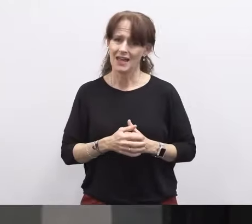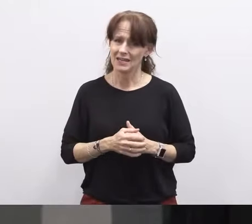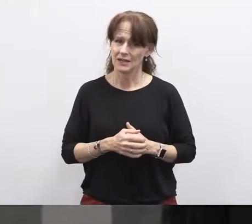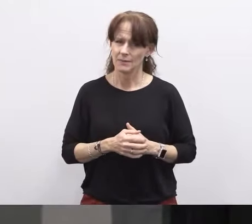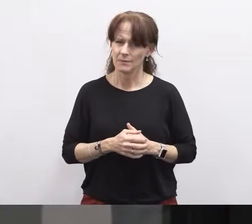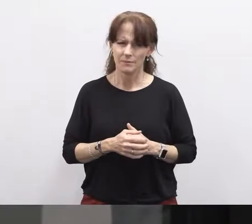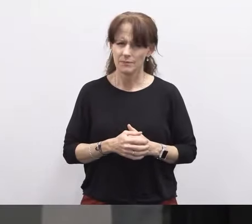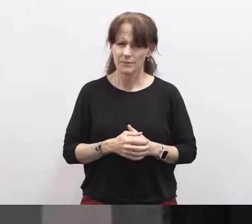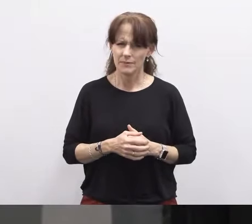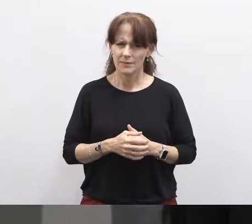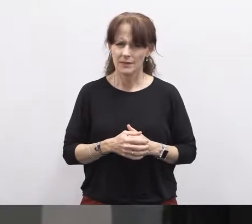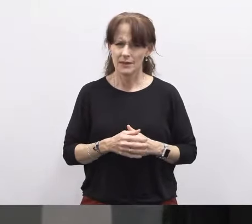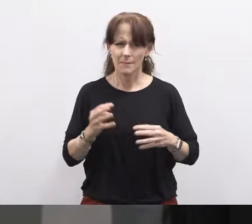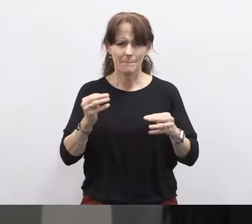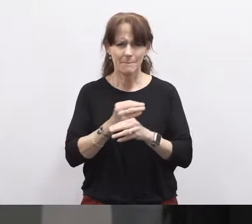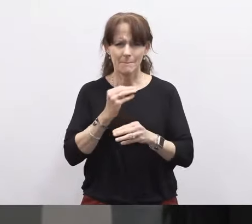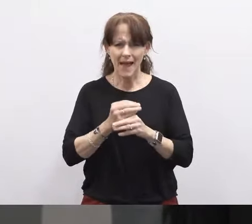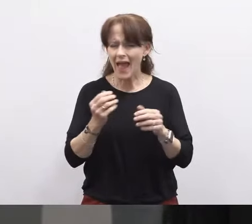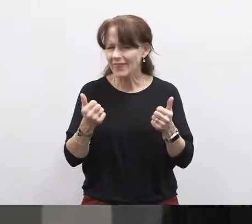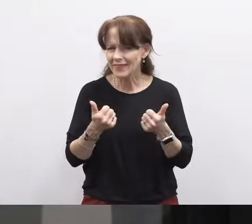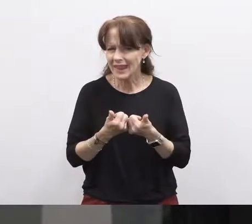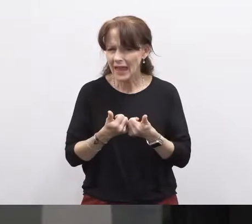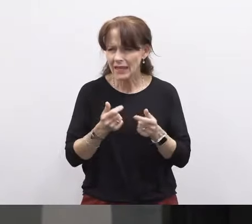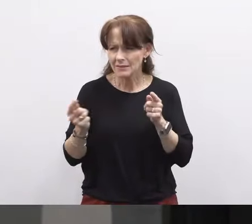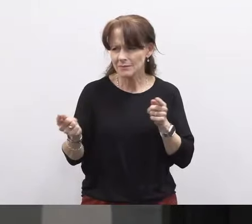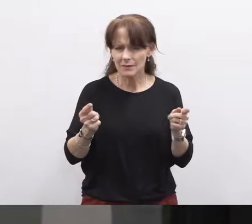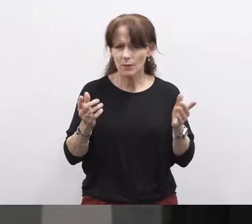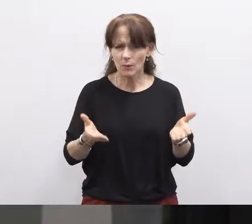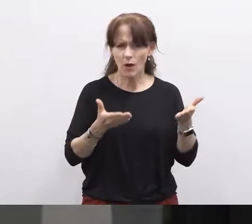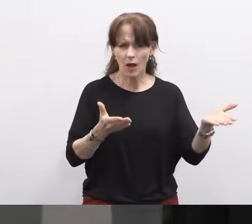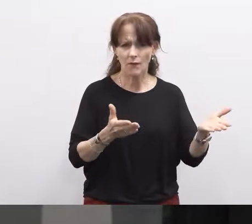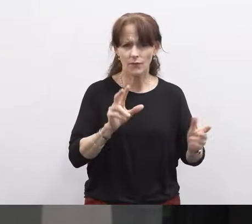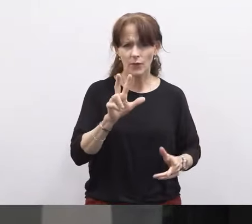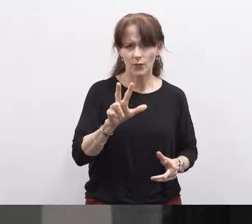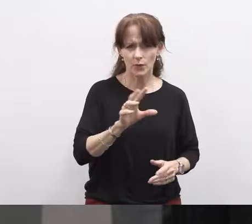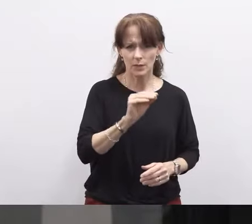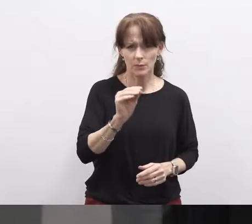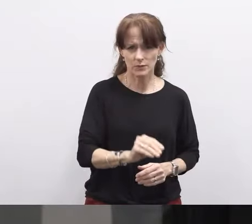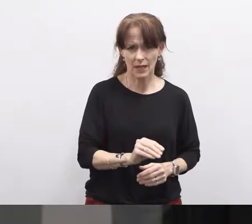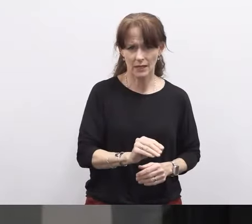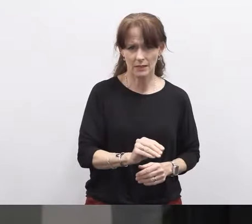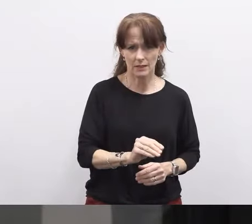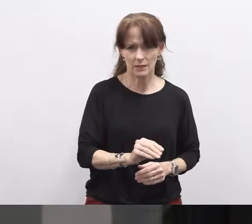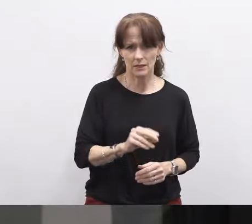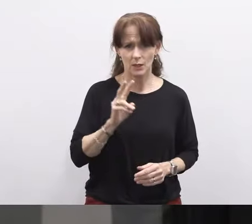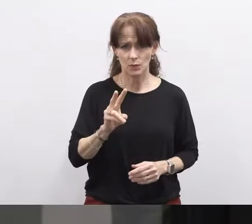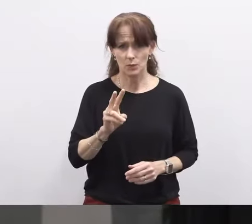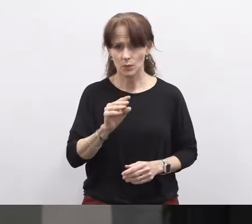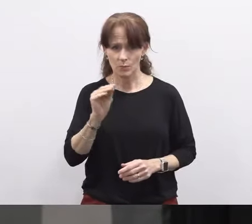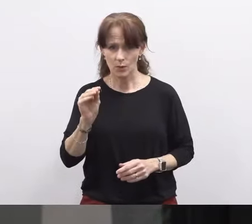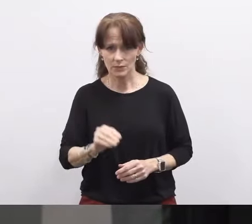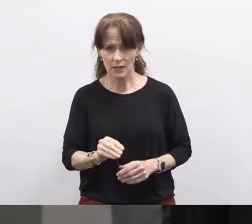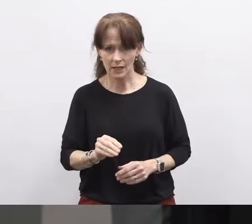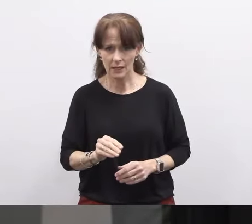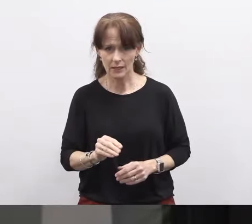why are we playing math games? We were offered 3% and 2% is a bonus.